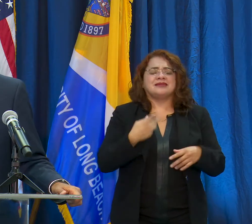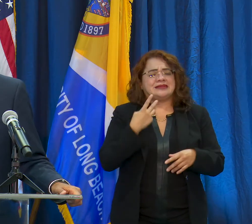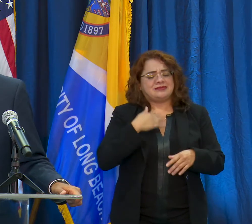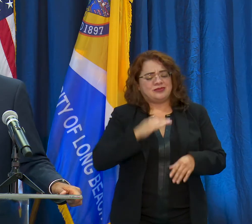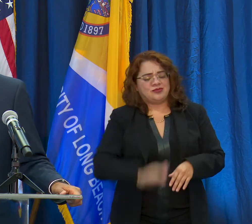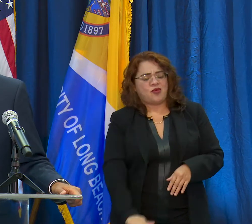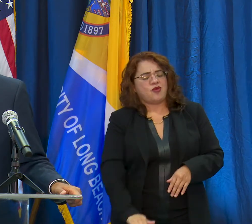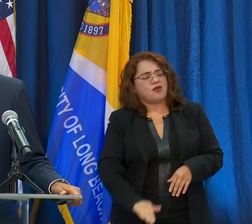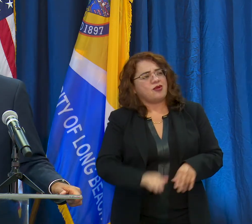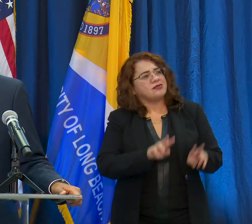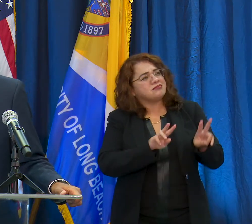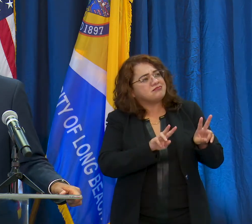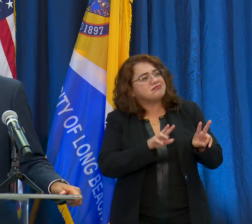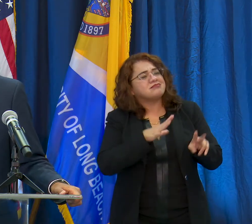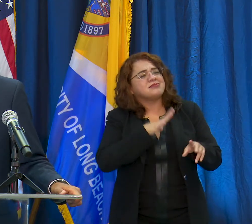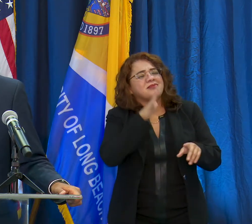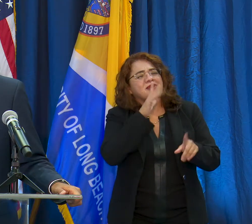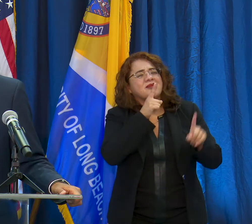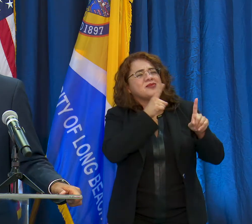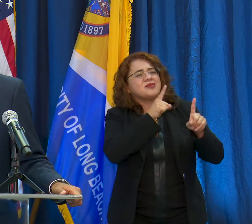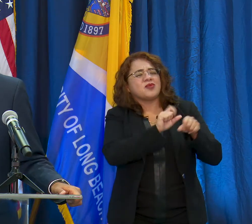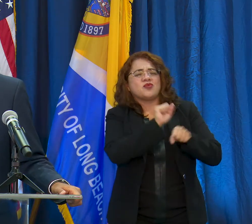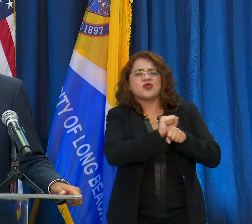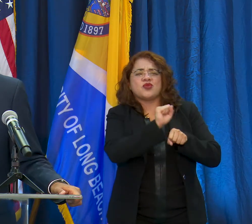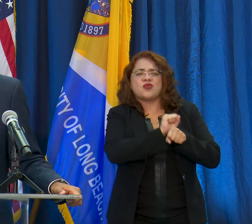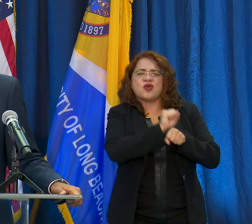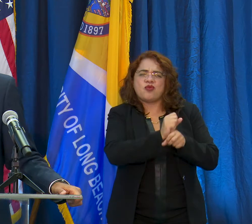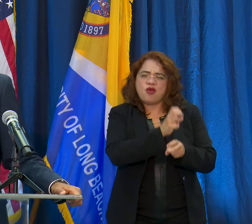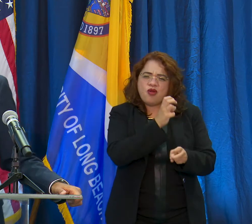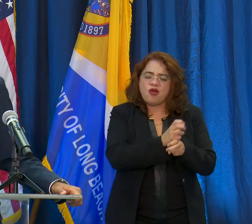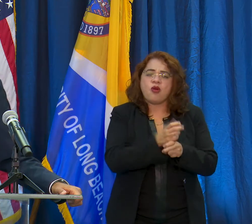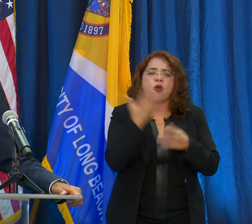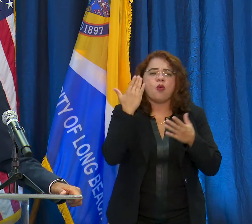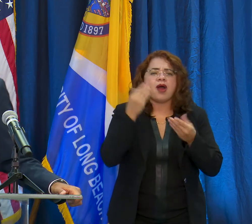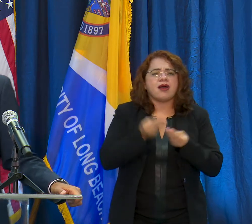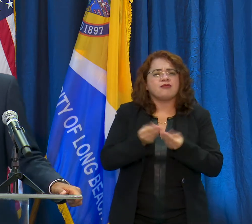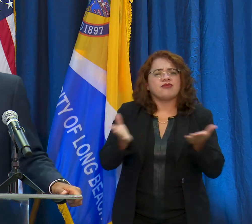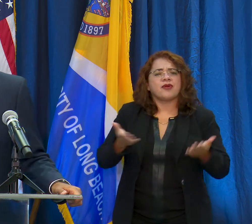to build a better life for us. She came to the United States for the American